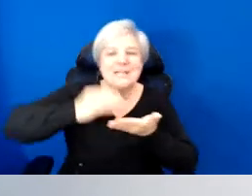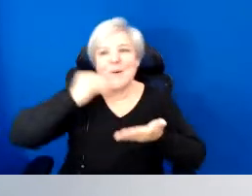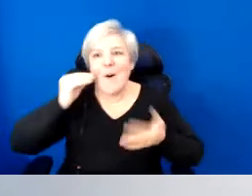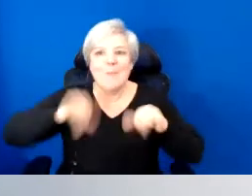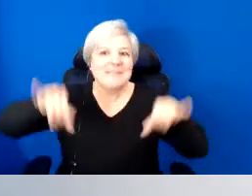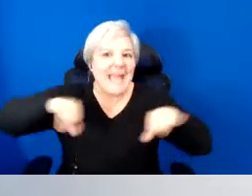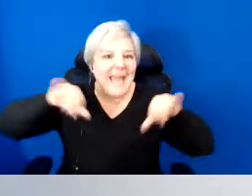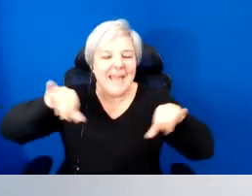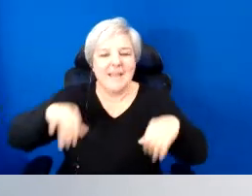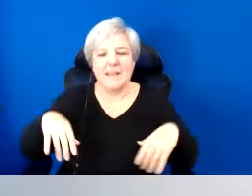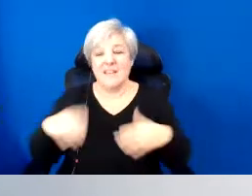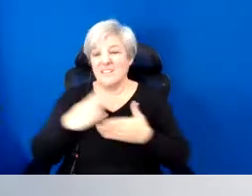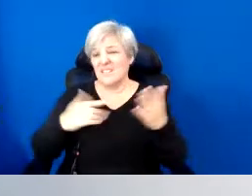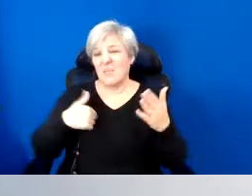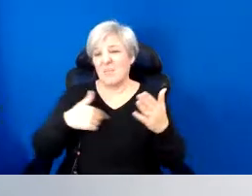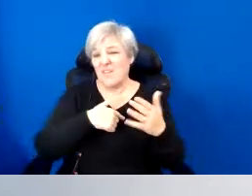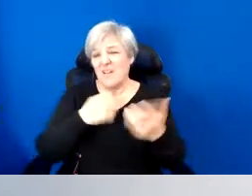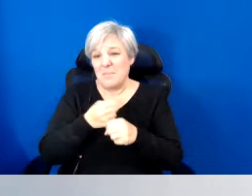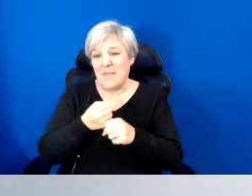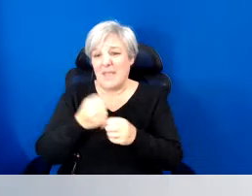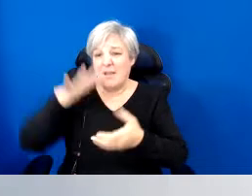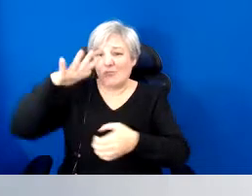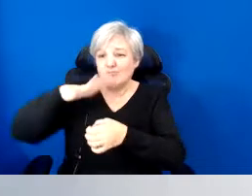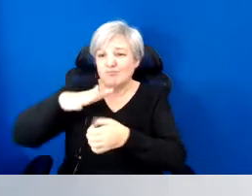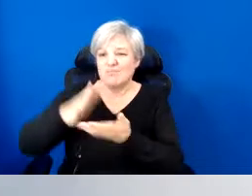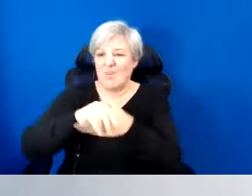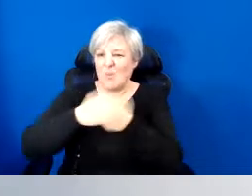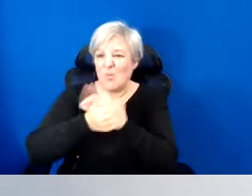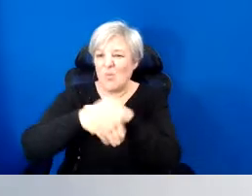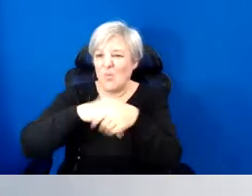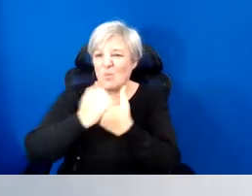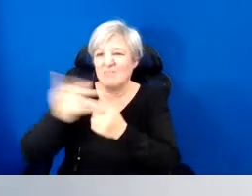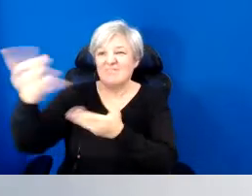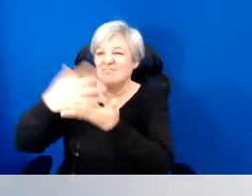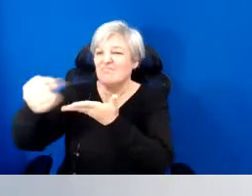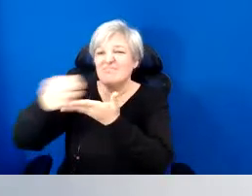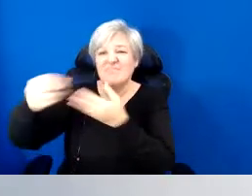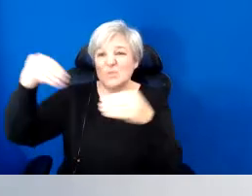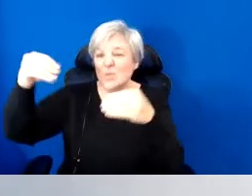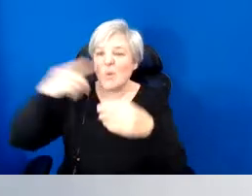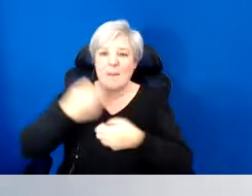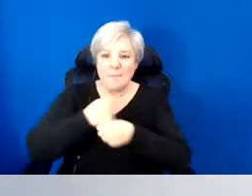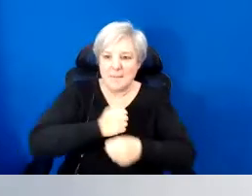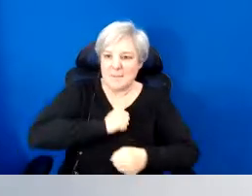while some of us made our own hand sanitizer because there was a shortage in the store as well. There was a shift.